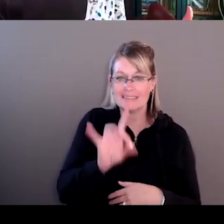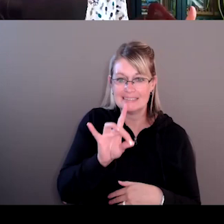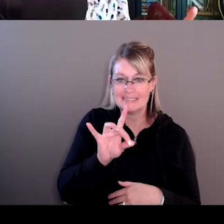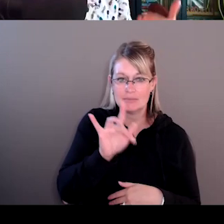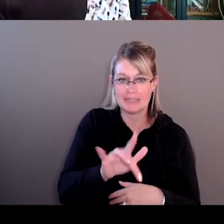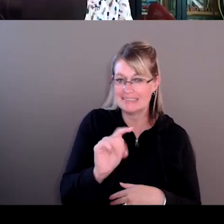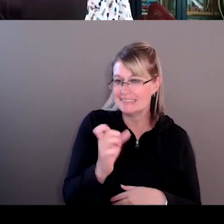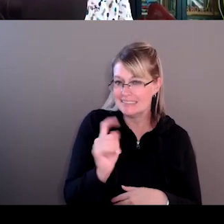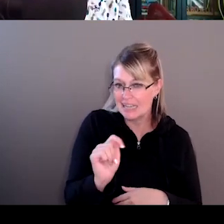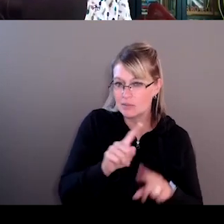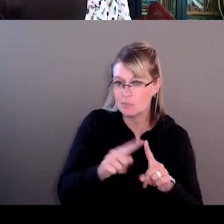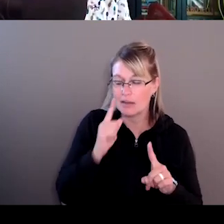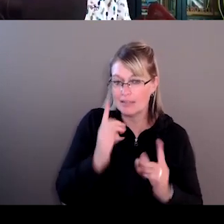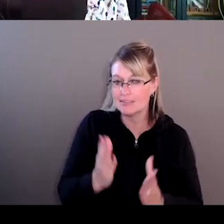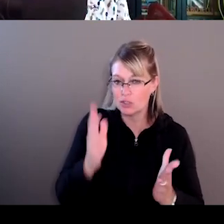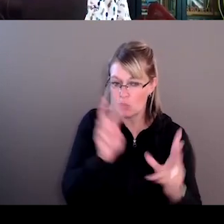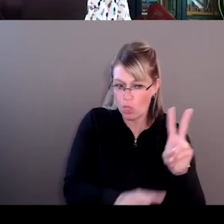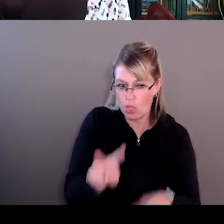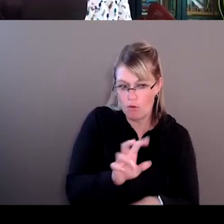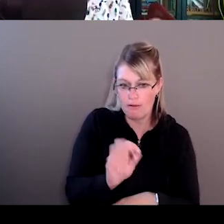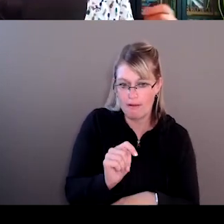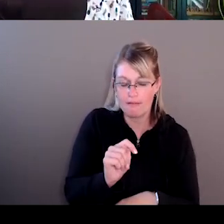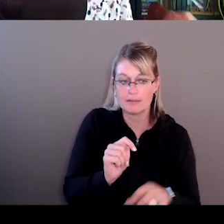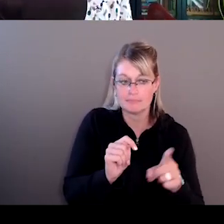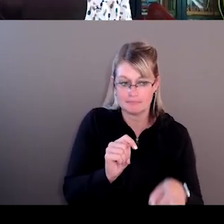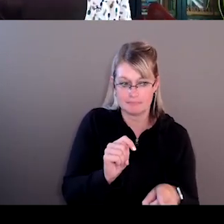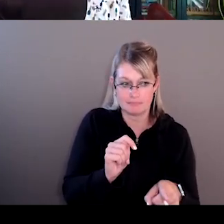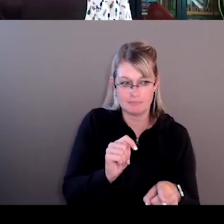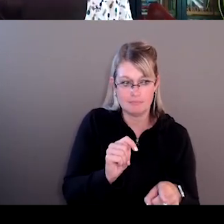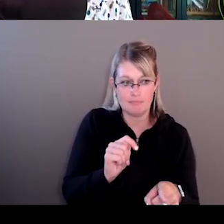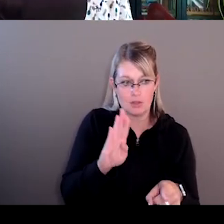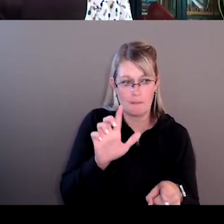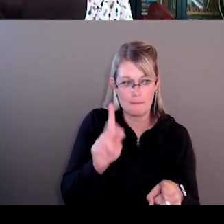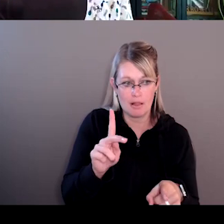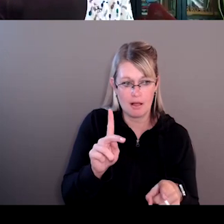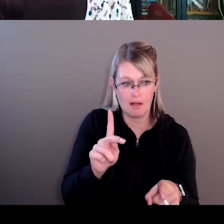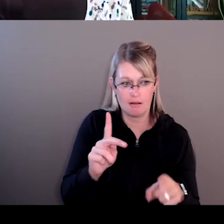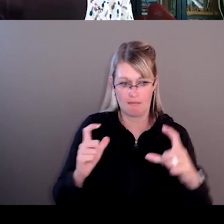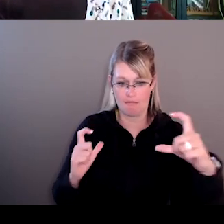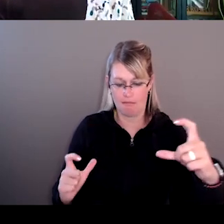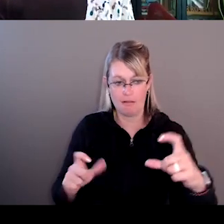but I suggest you take a look at the block link model, the hidden Pickering rope about a while